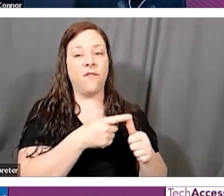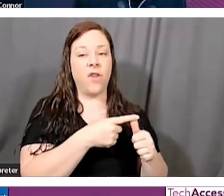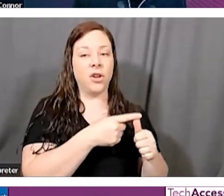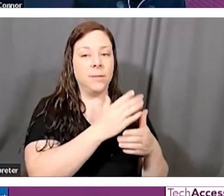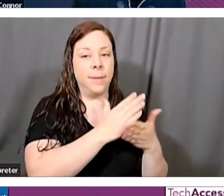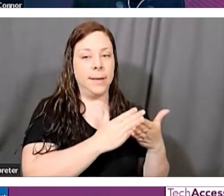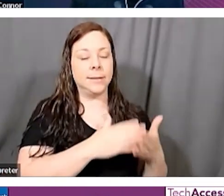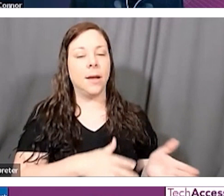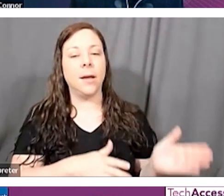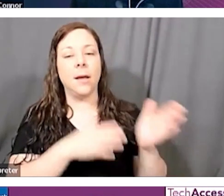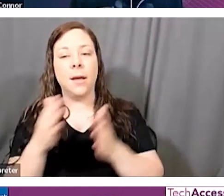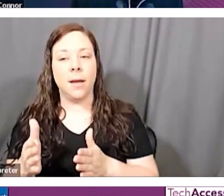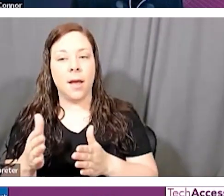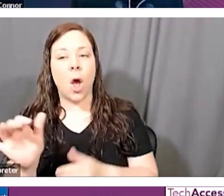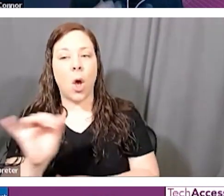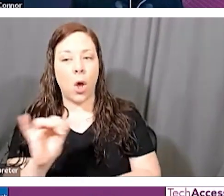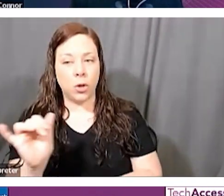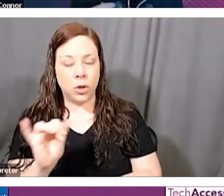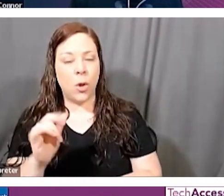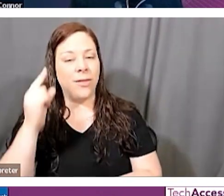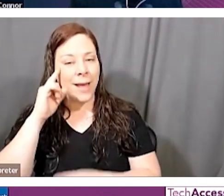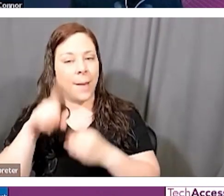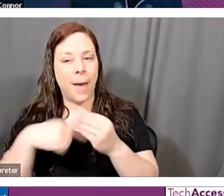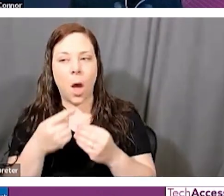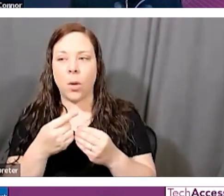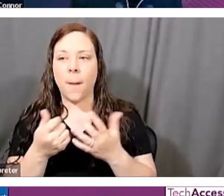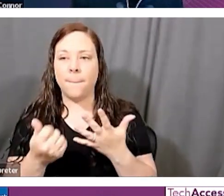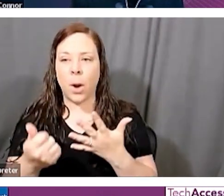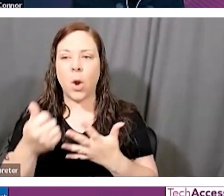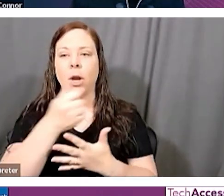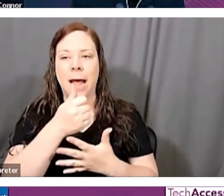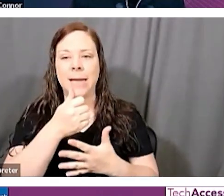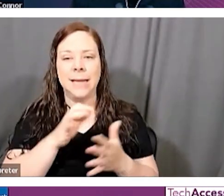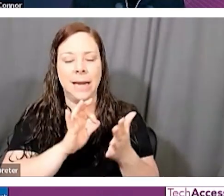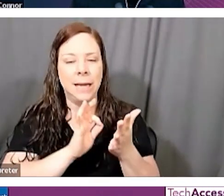that we can think about is prioritizing with headcount and budget makes products more accessible.